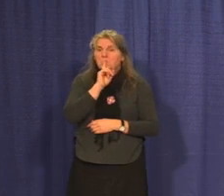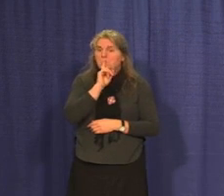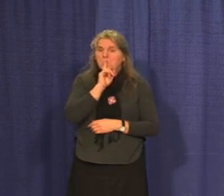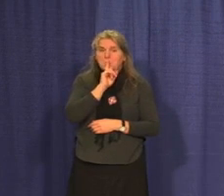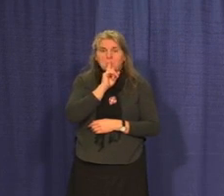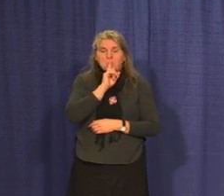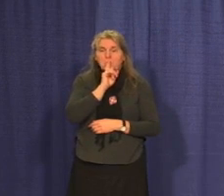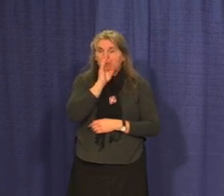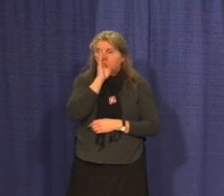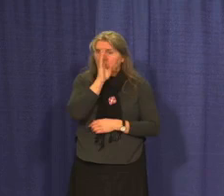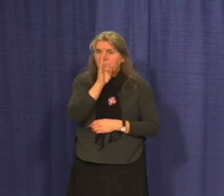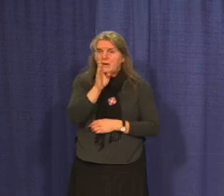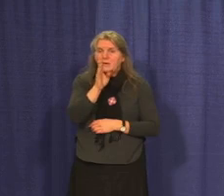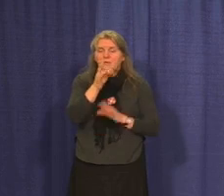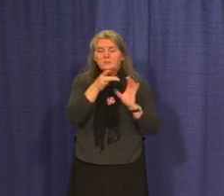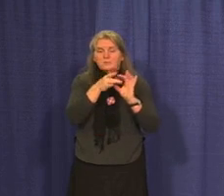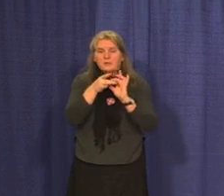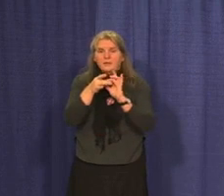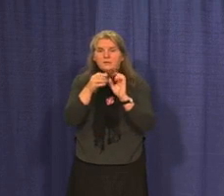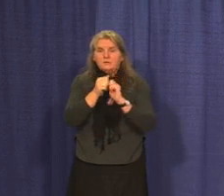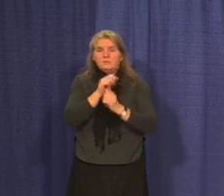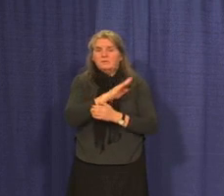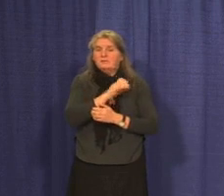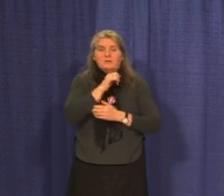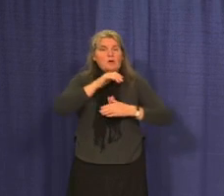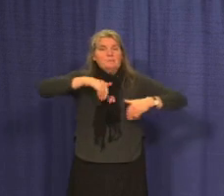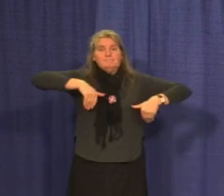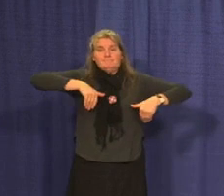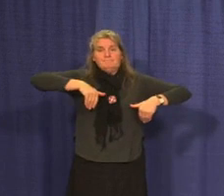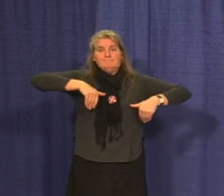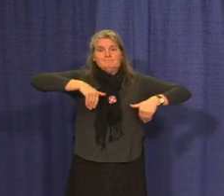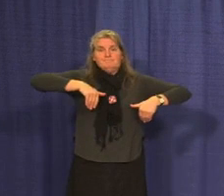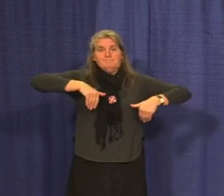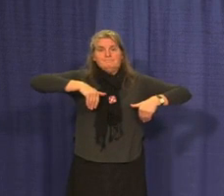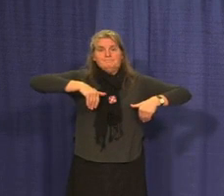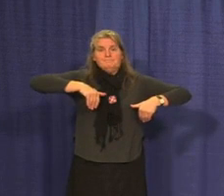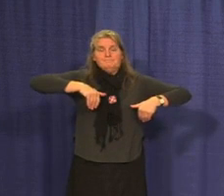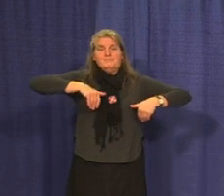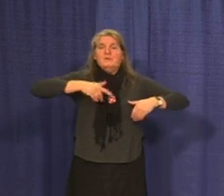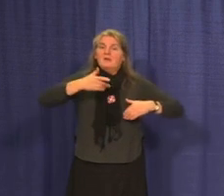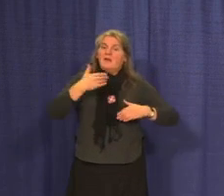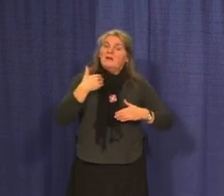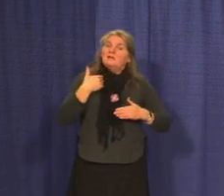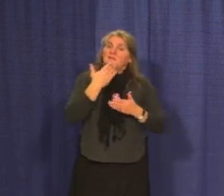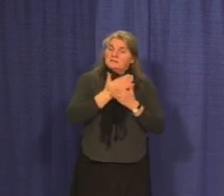documented Yukon case that has been directly related to the BC bubble.